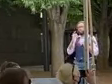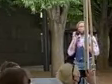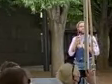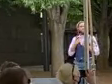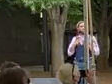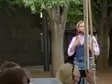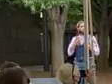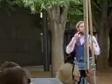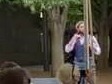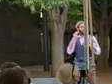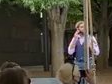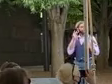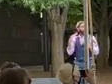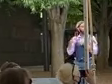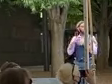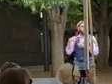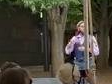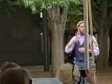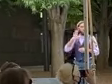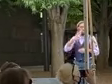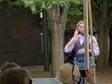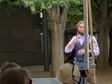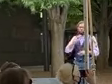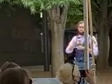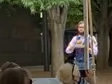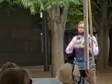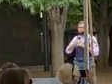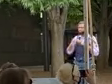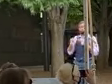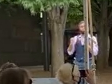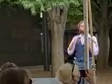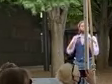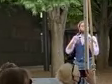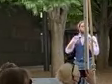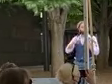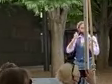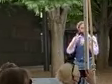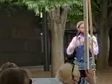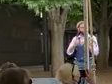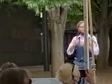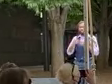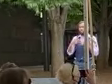we will never truly reach that milestone until every American can access and enjoy it